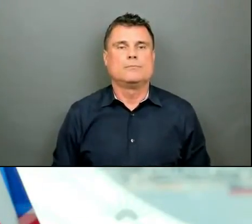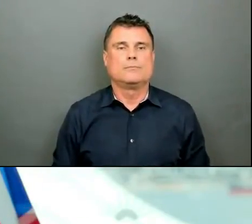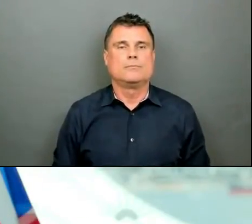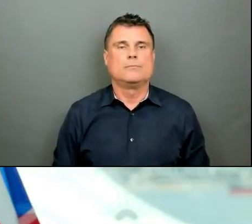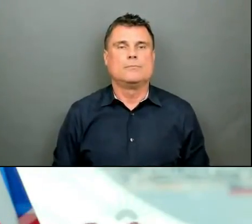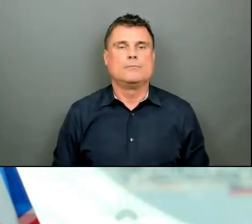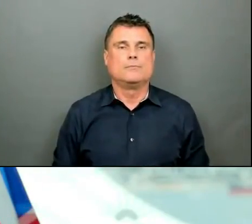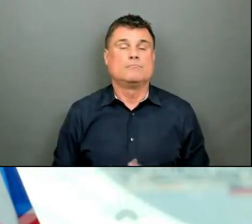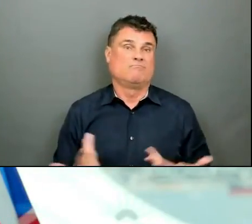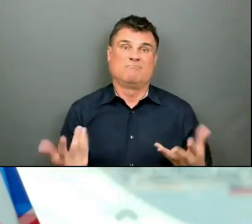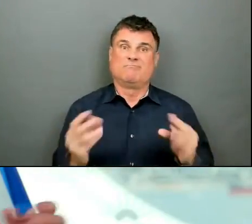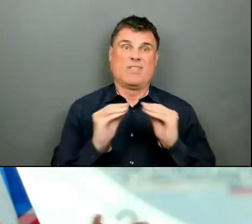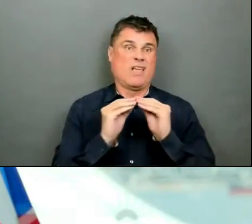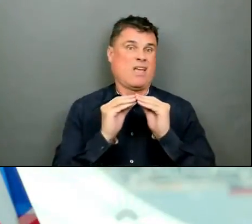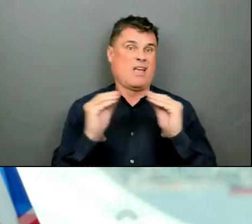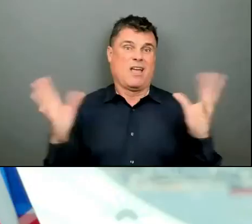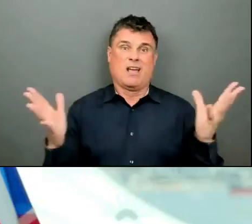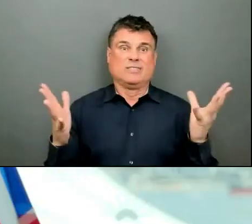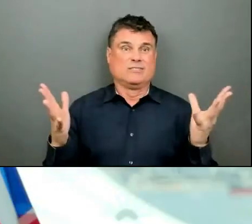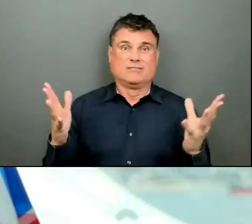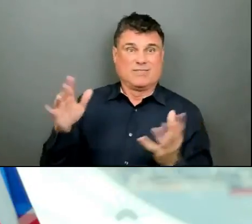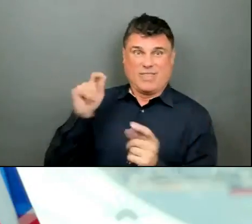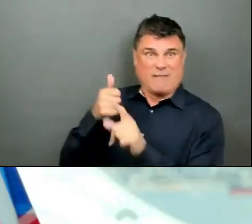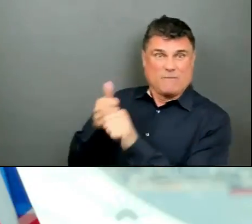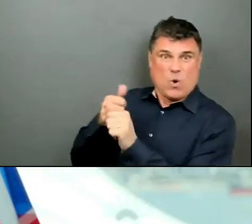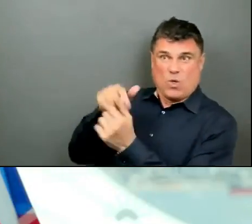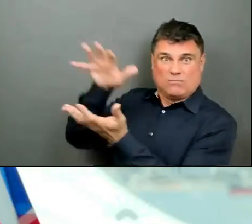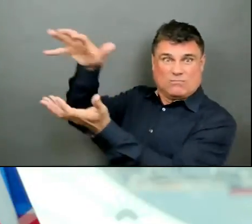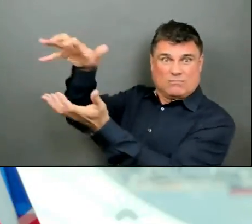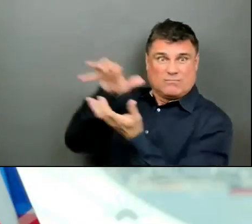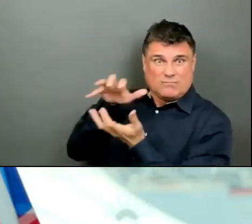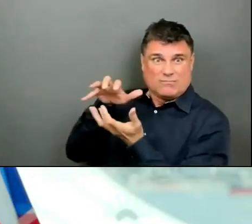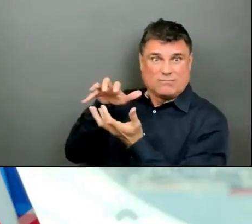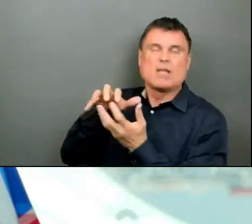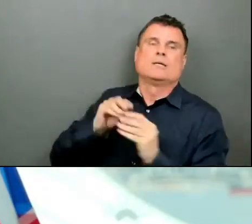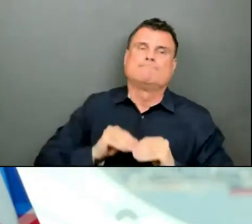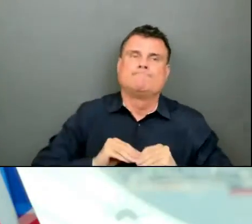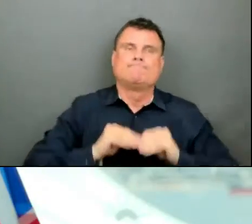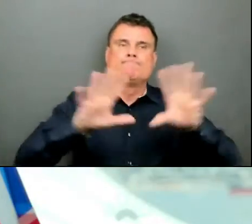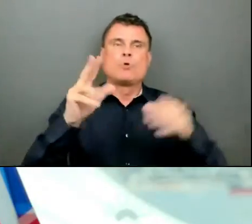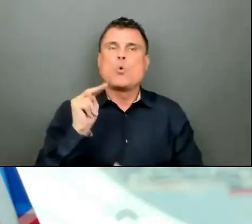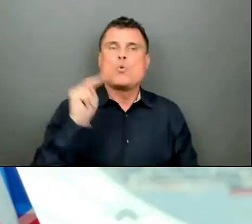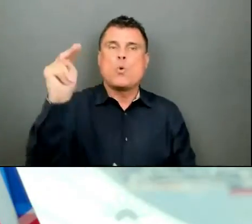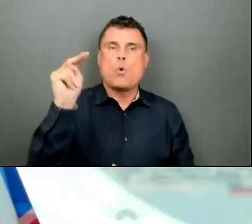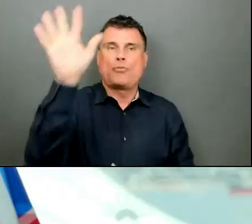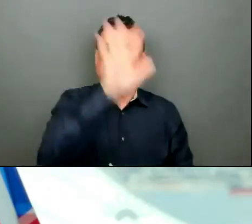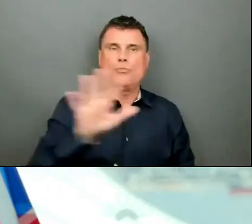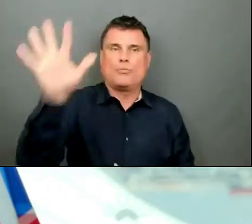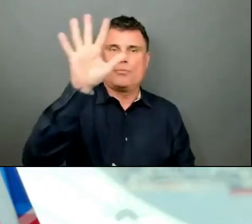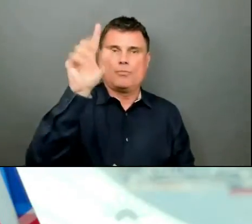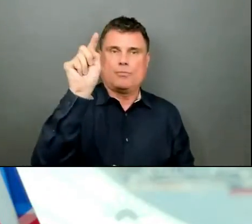amount gos to the site, so if it is northern health, it will go to northern health, but a